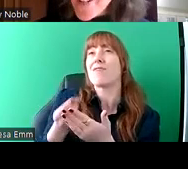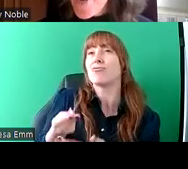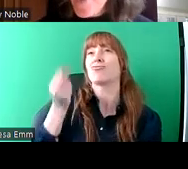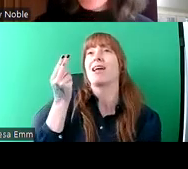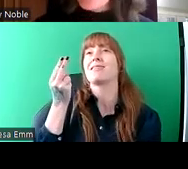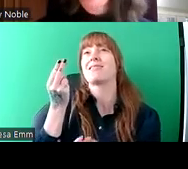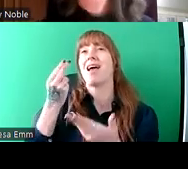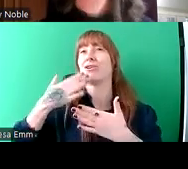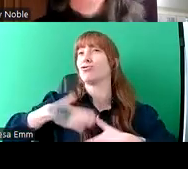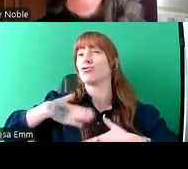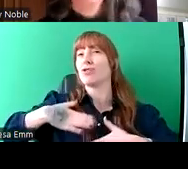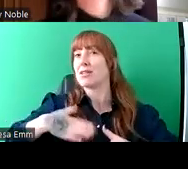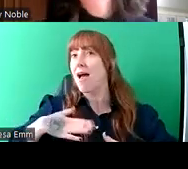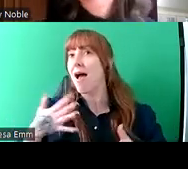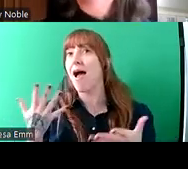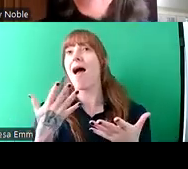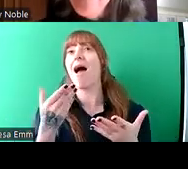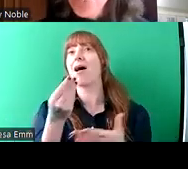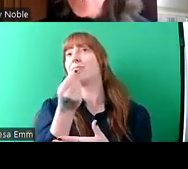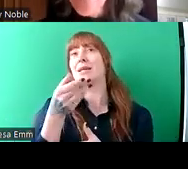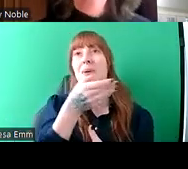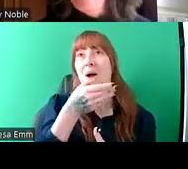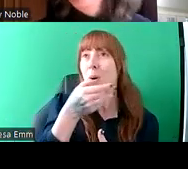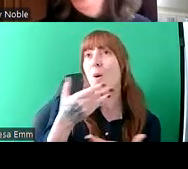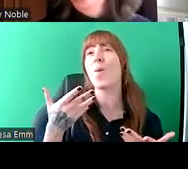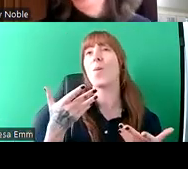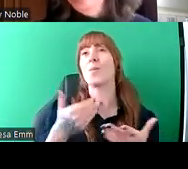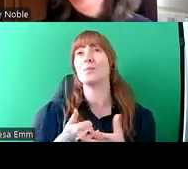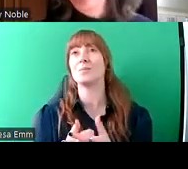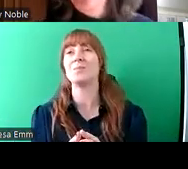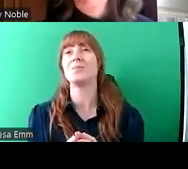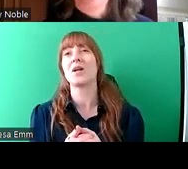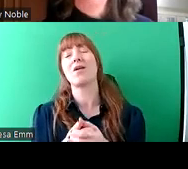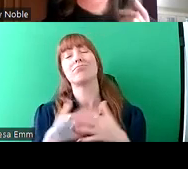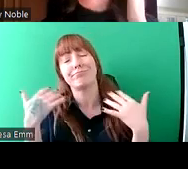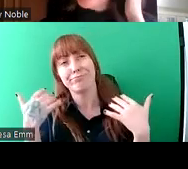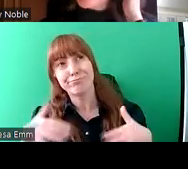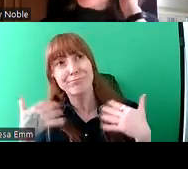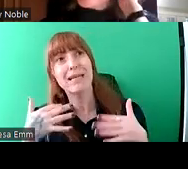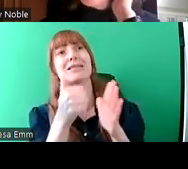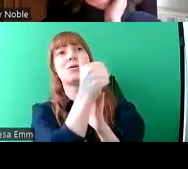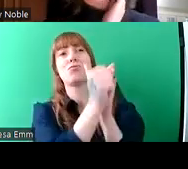and your old drink - so, yeah, a really amazing programme of grassroots events